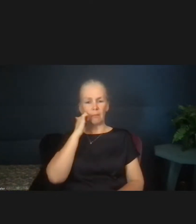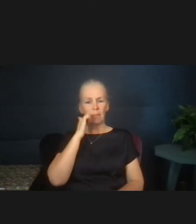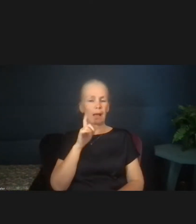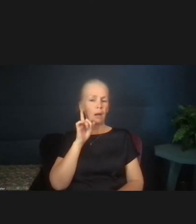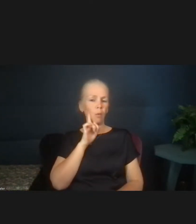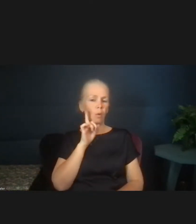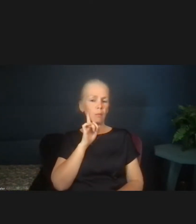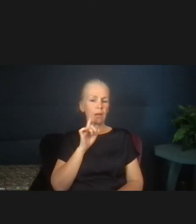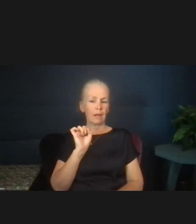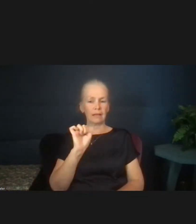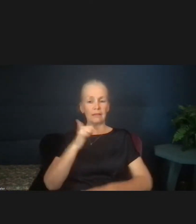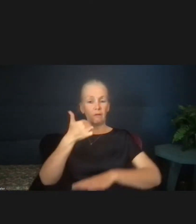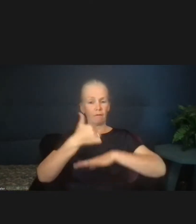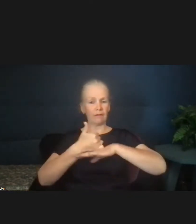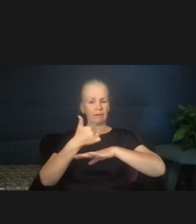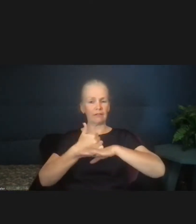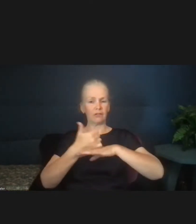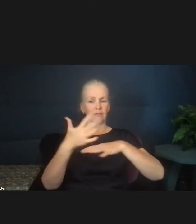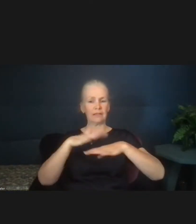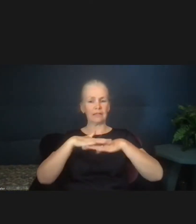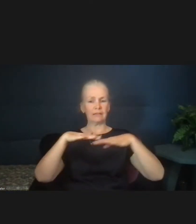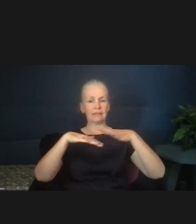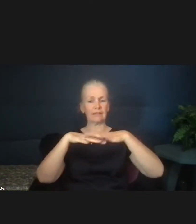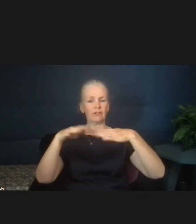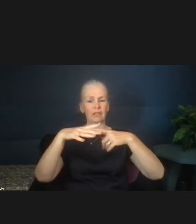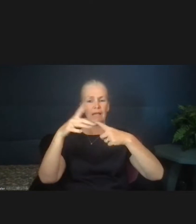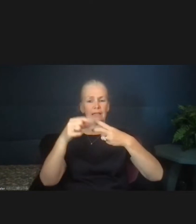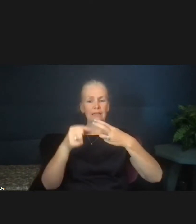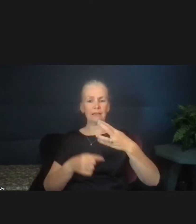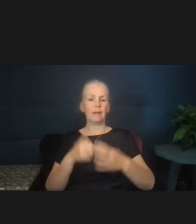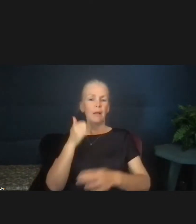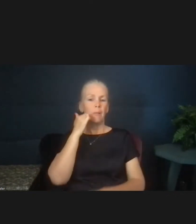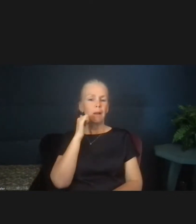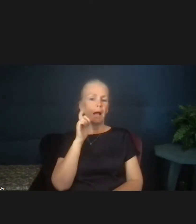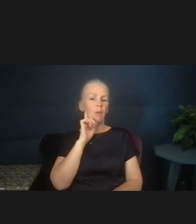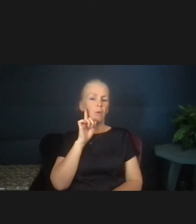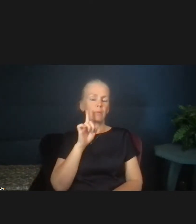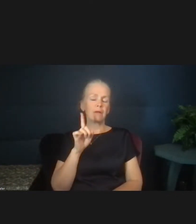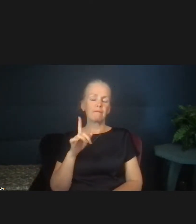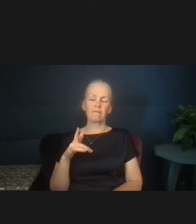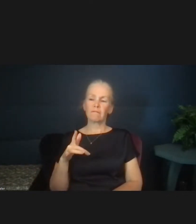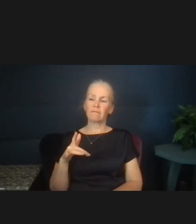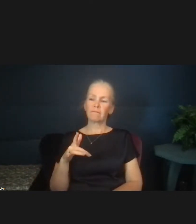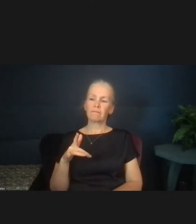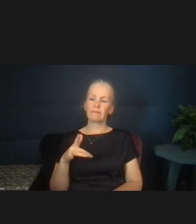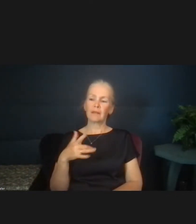sort of her foundation of intersectionality where black women sort of fell in into this chasm, this